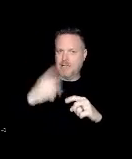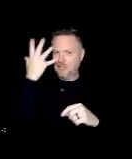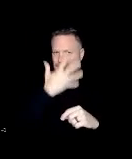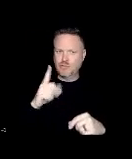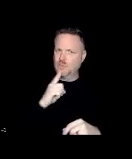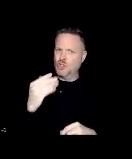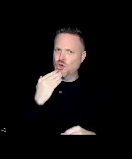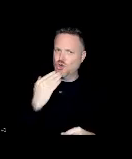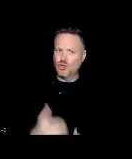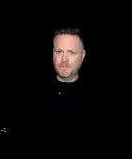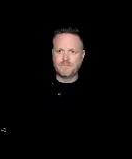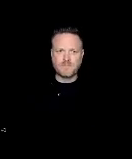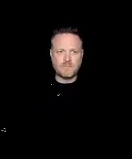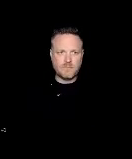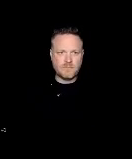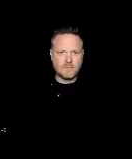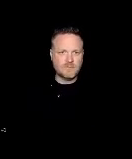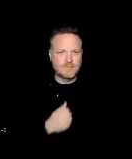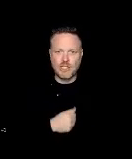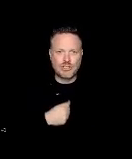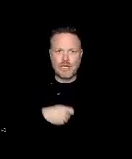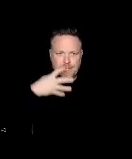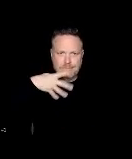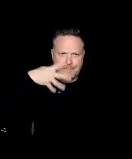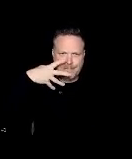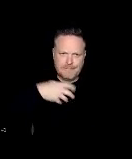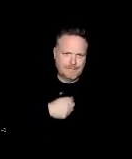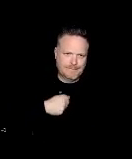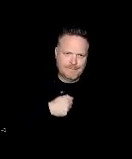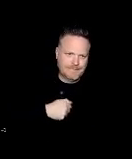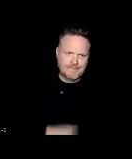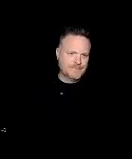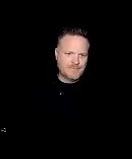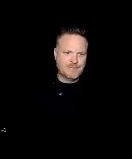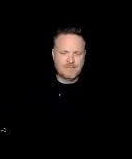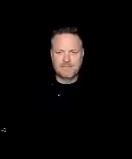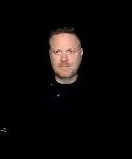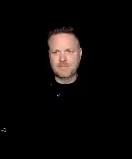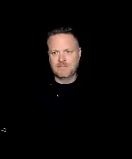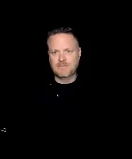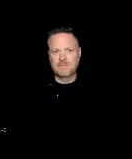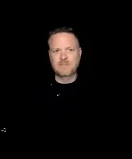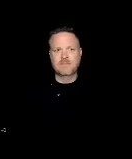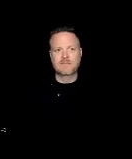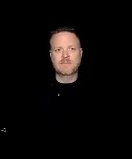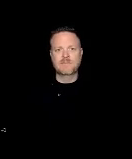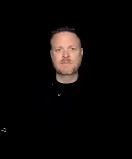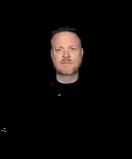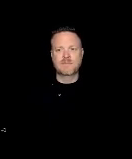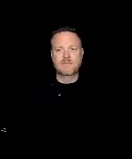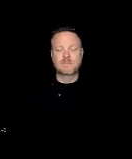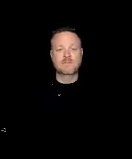Next picture. Sorry, I'm snotty guys. This is what he looks like